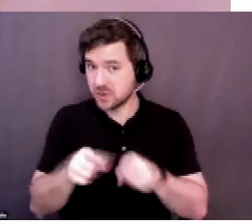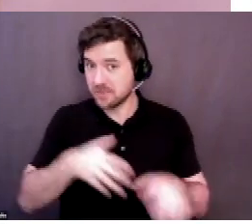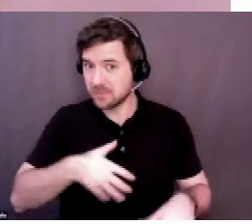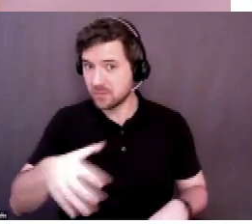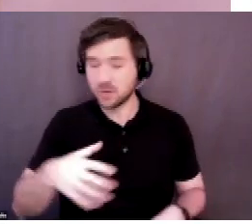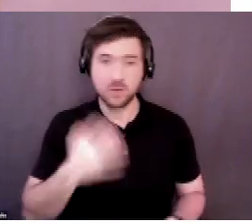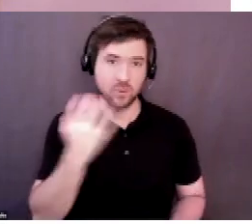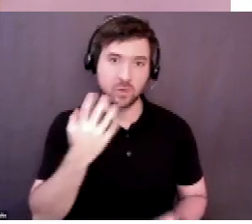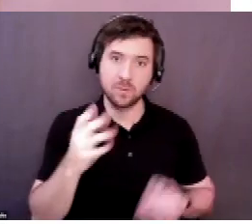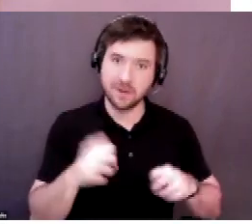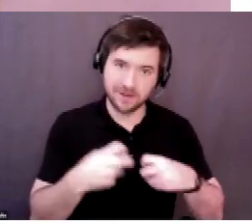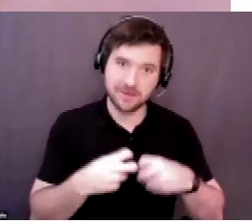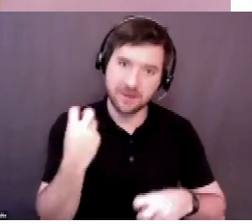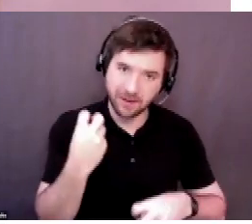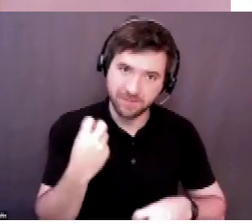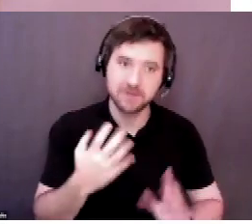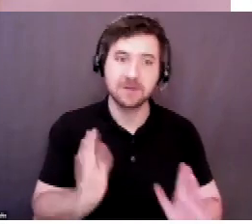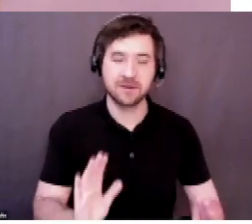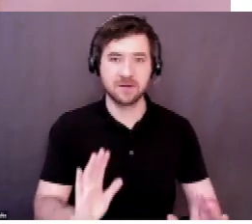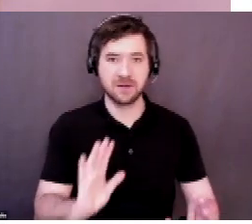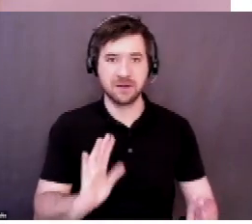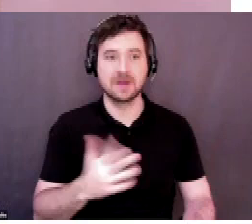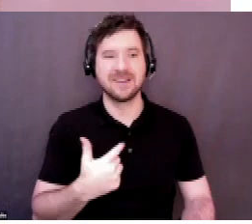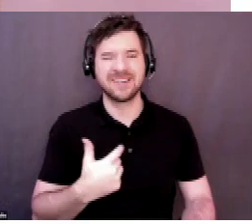I relied very heavily on baby carriers.